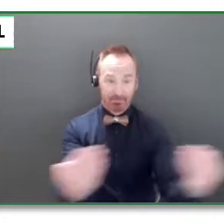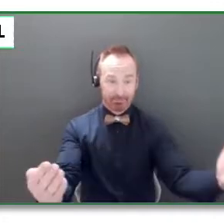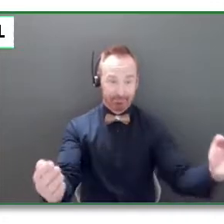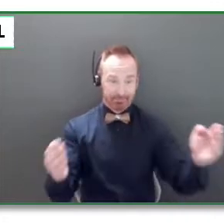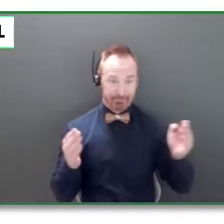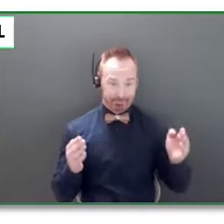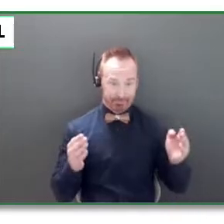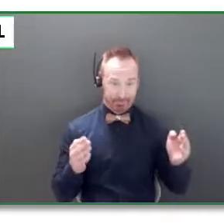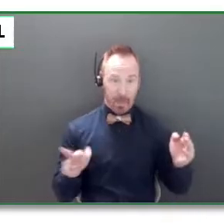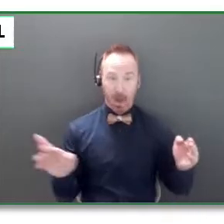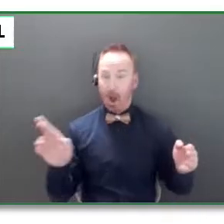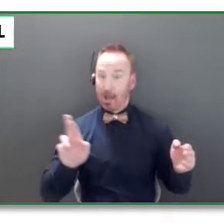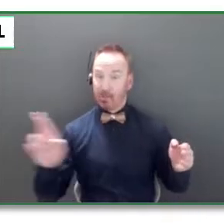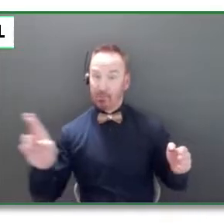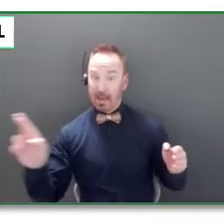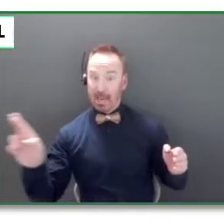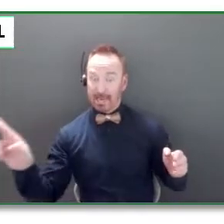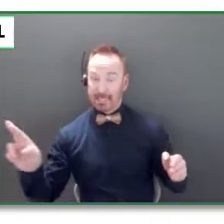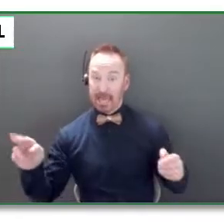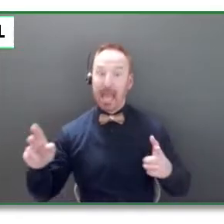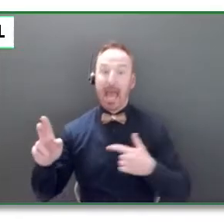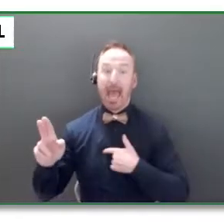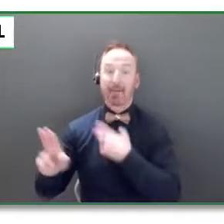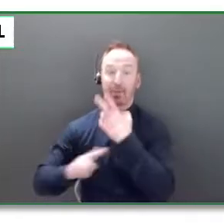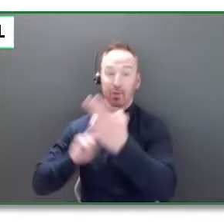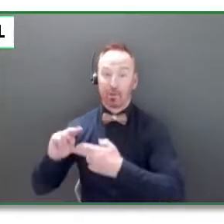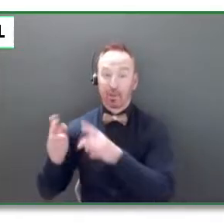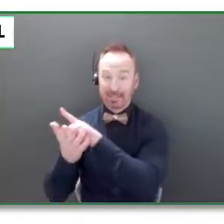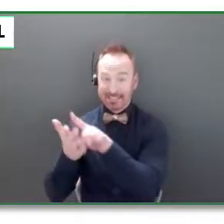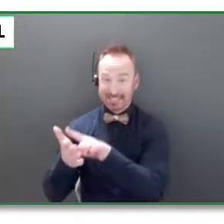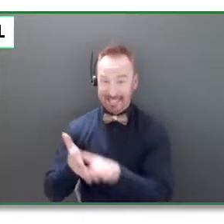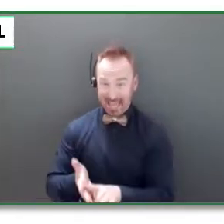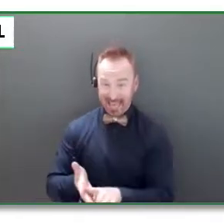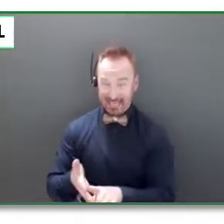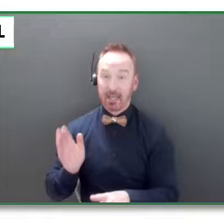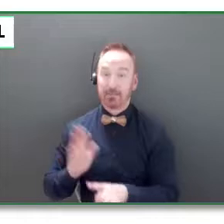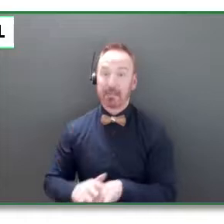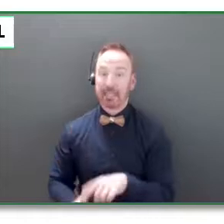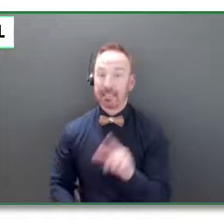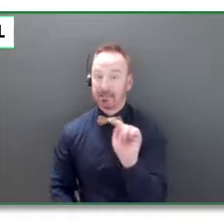outhouse and picnic table separated from a parking lot by large rocks.